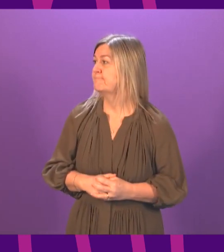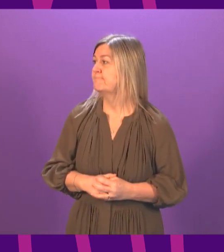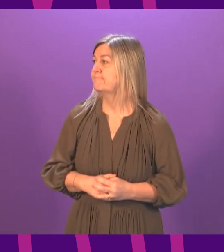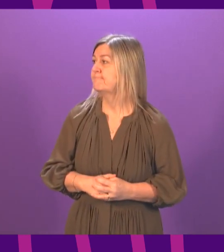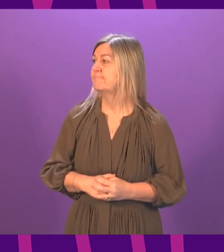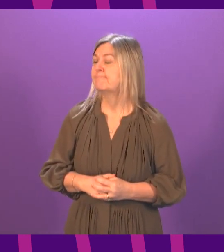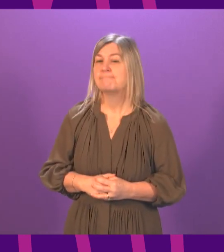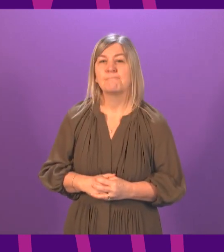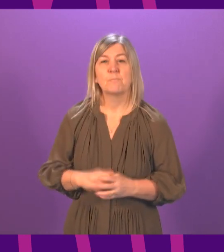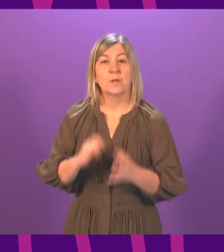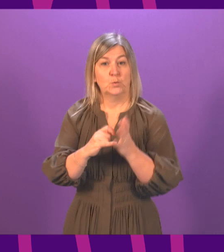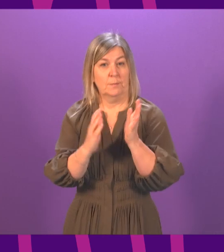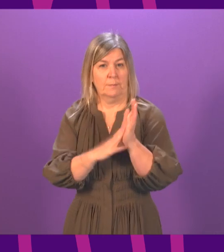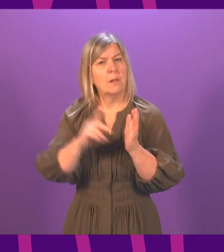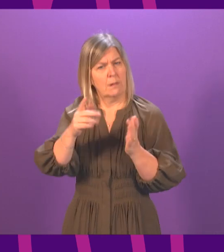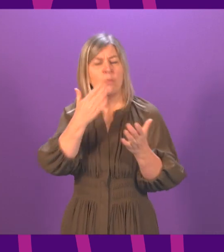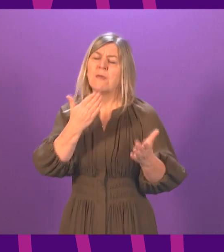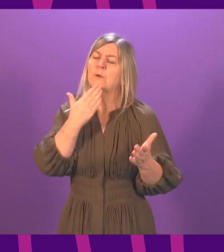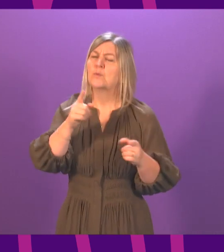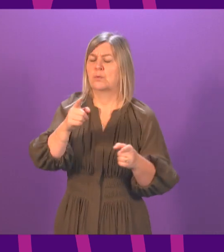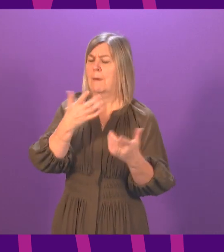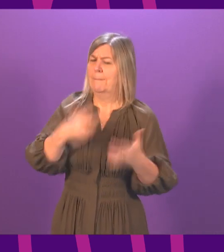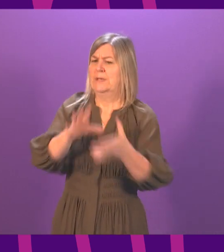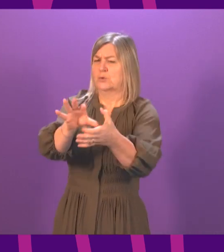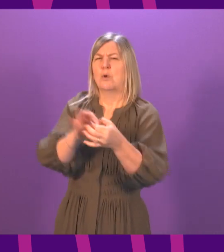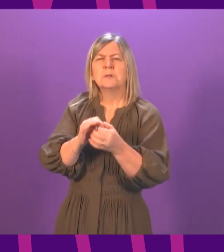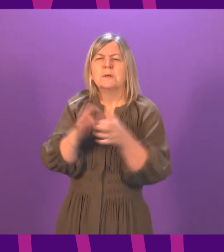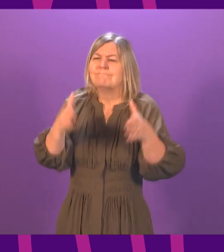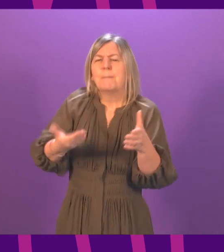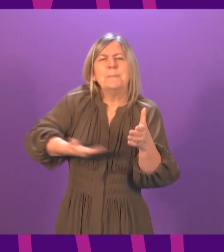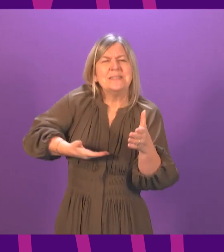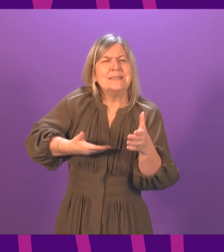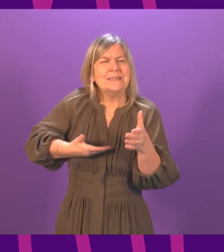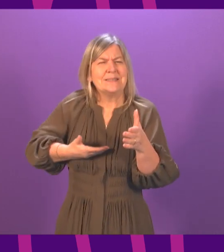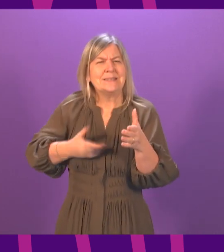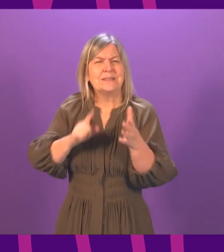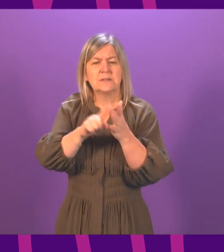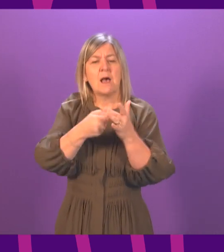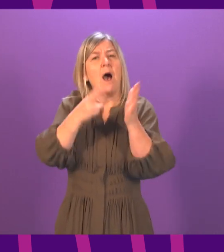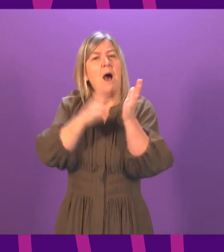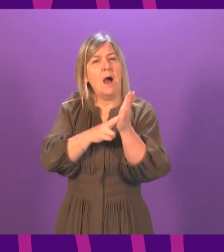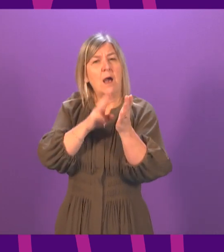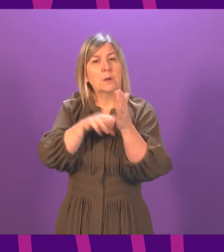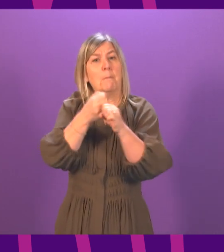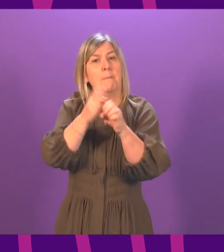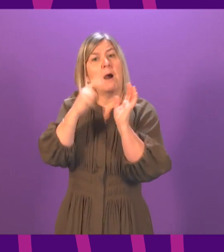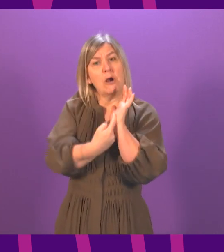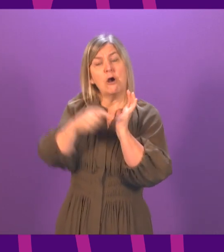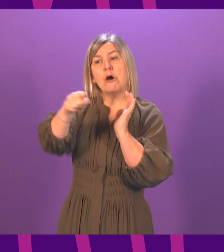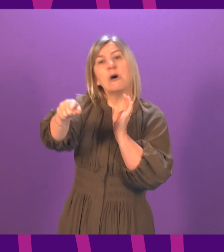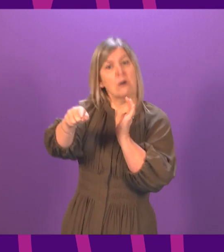Stuart McMillan: I have been contacted by a local ironmonger whose small independent business cannot access funding from the strategic